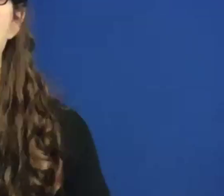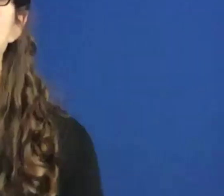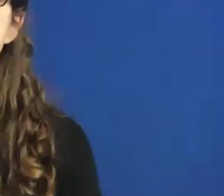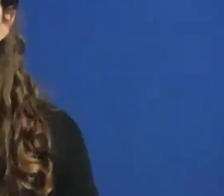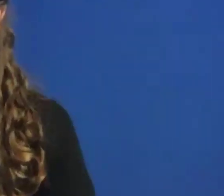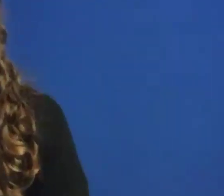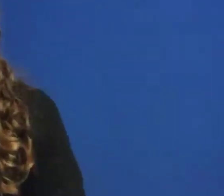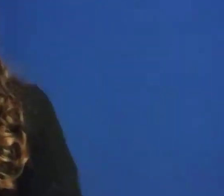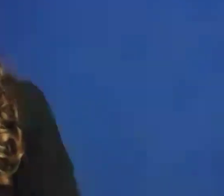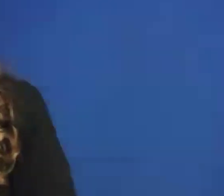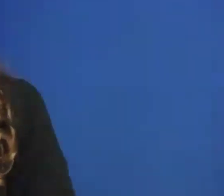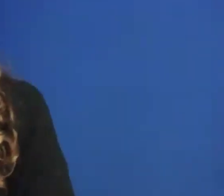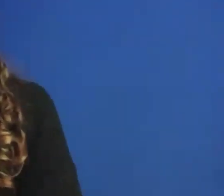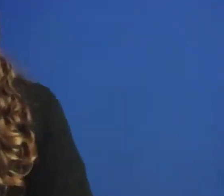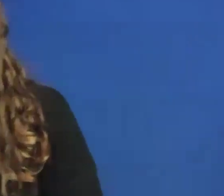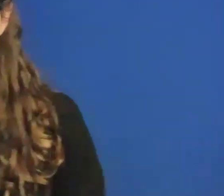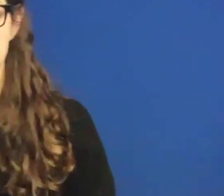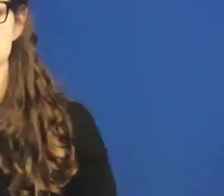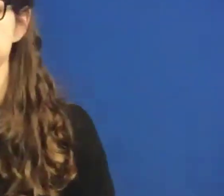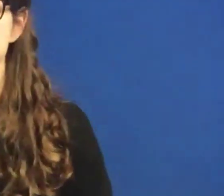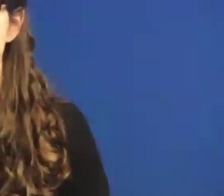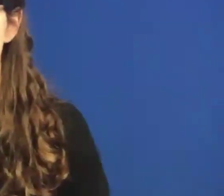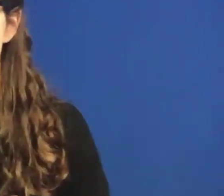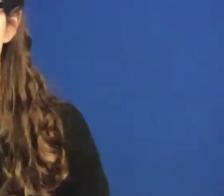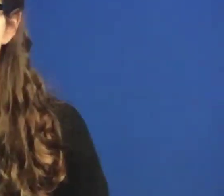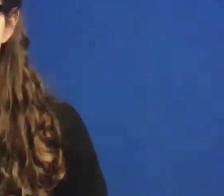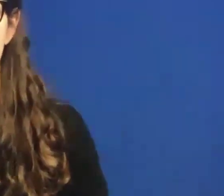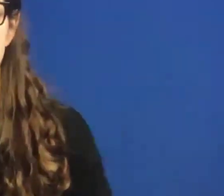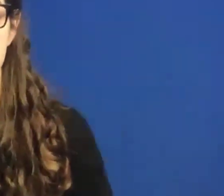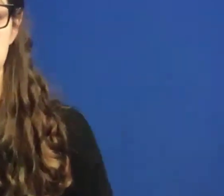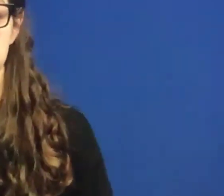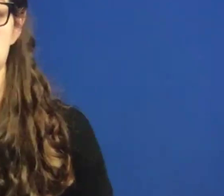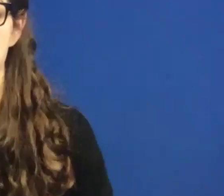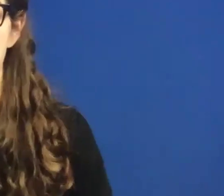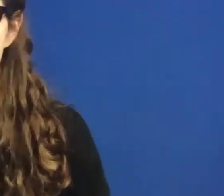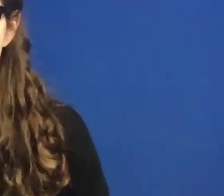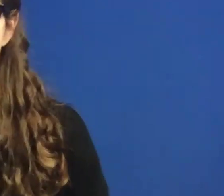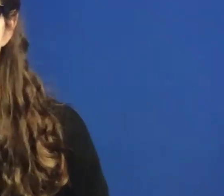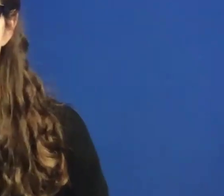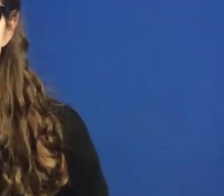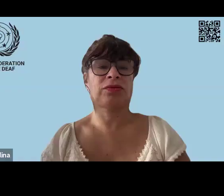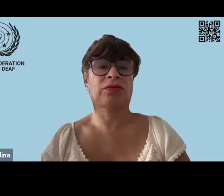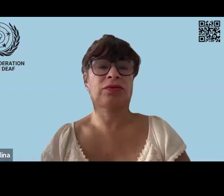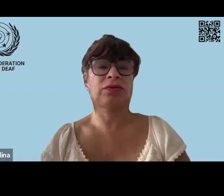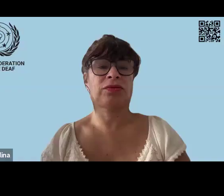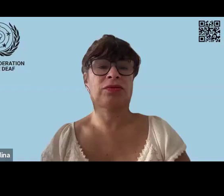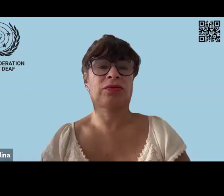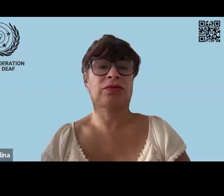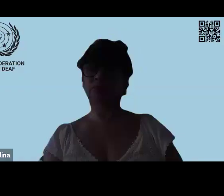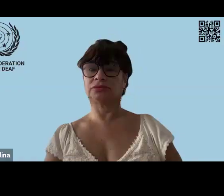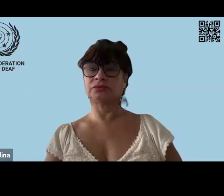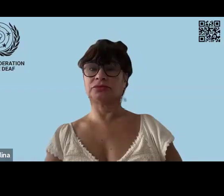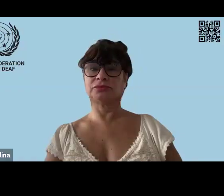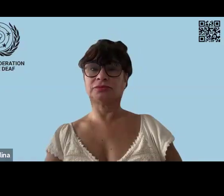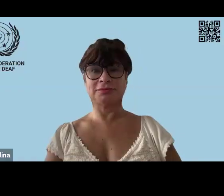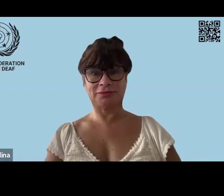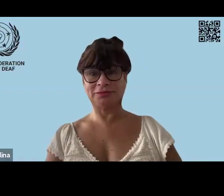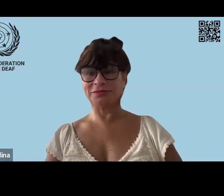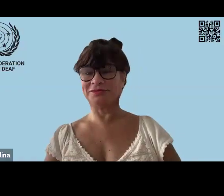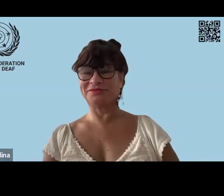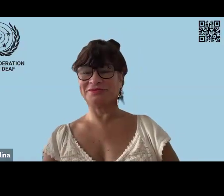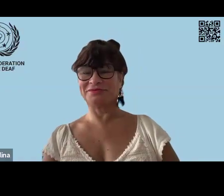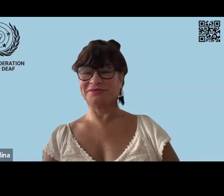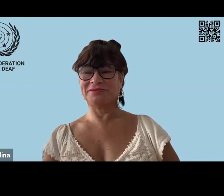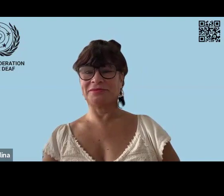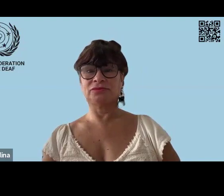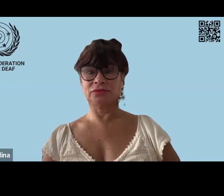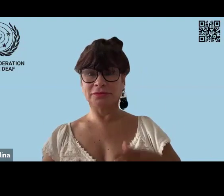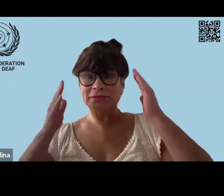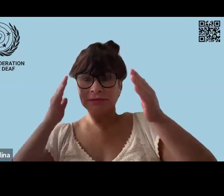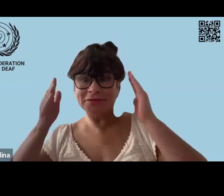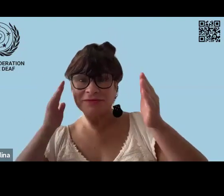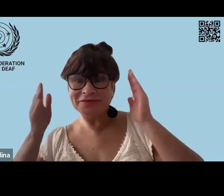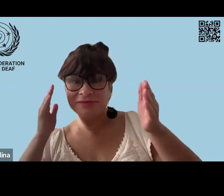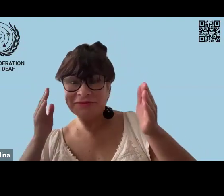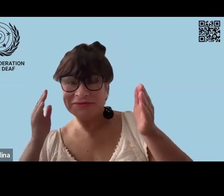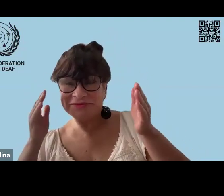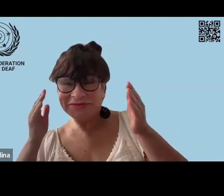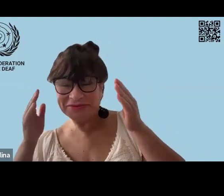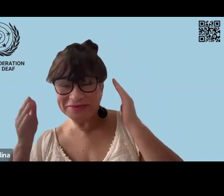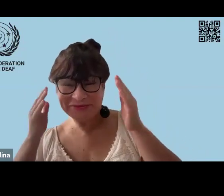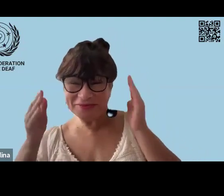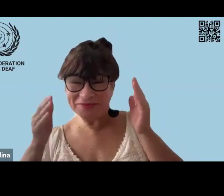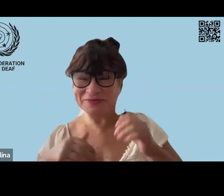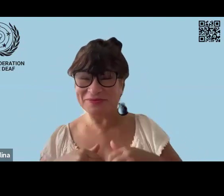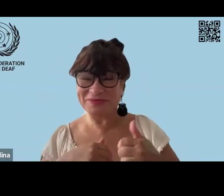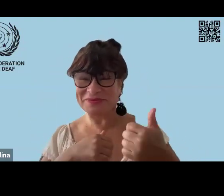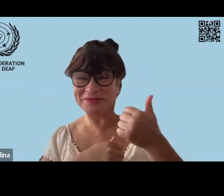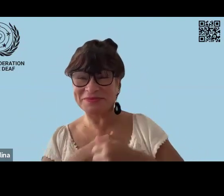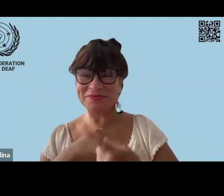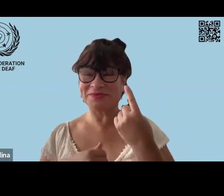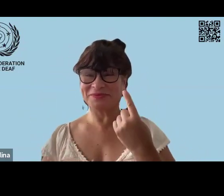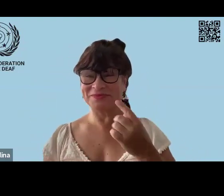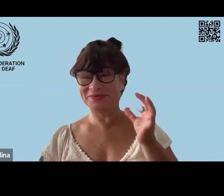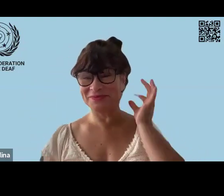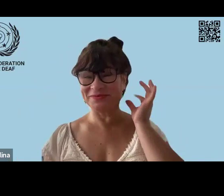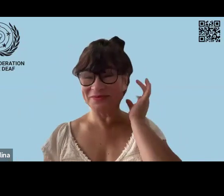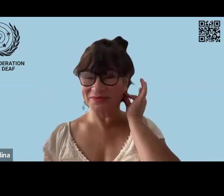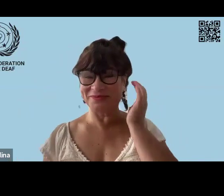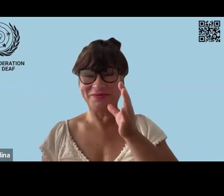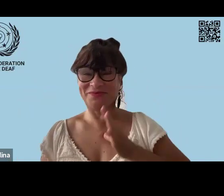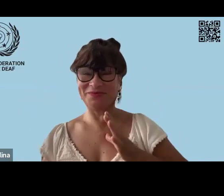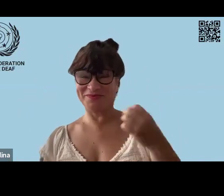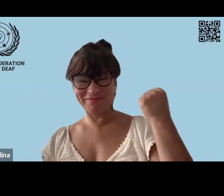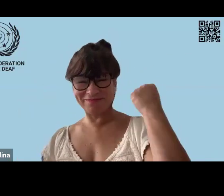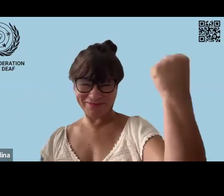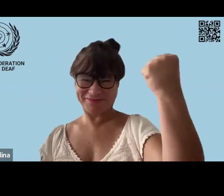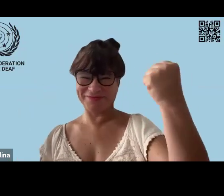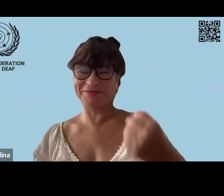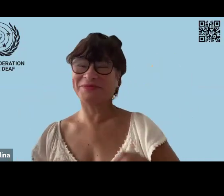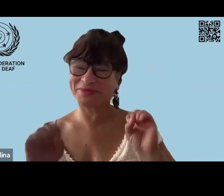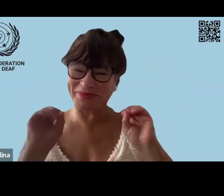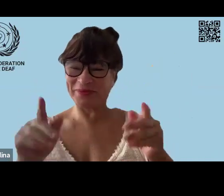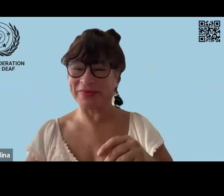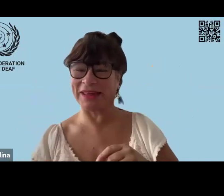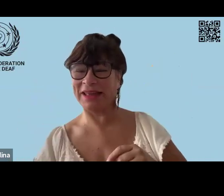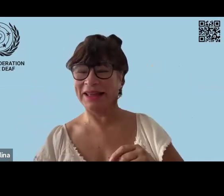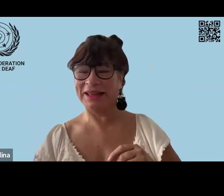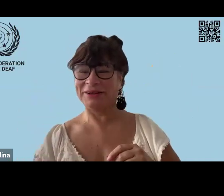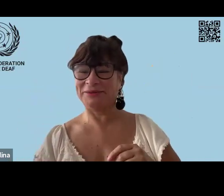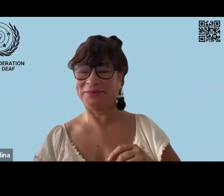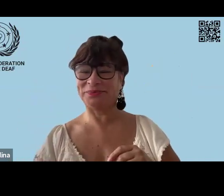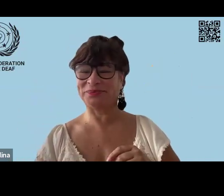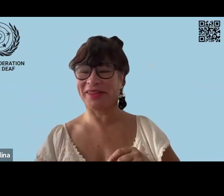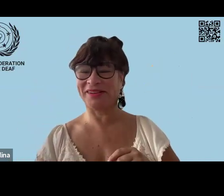All right. Well, hello, everyone. Happy women's day. This is so exciting to all be here with you.